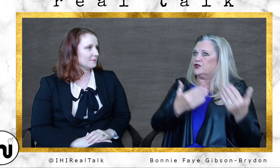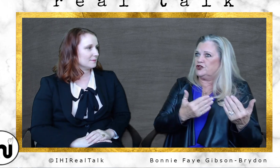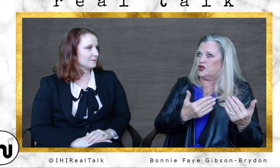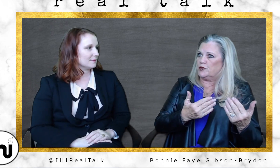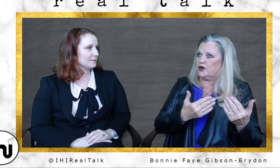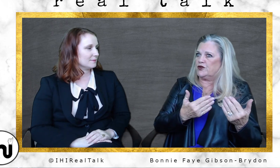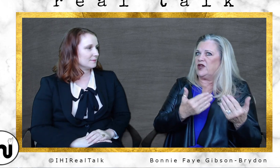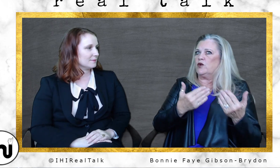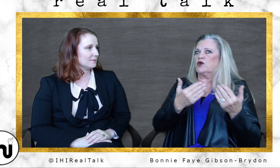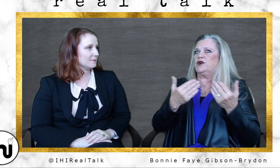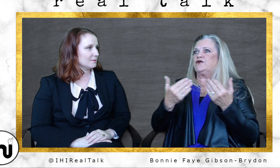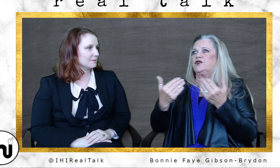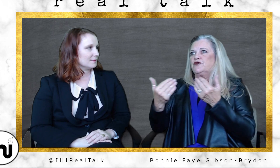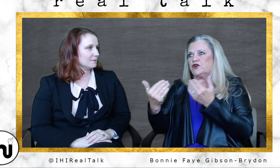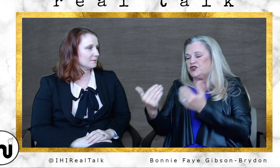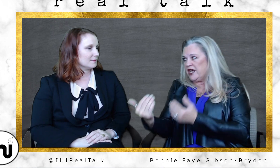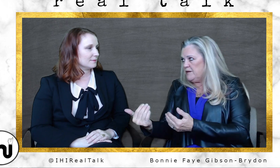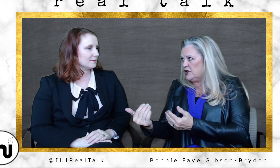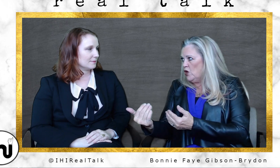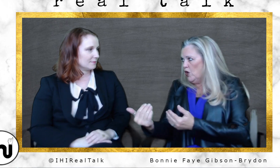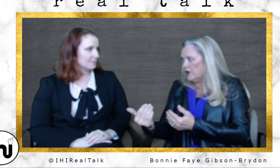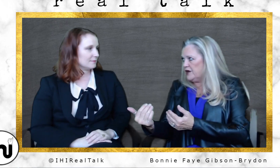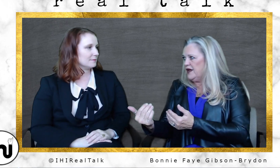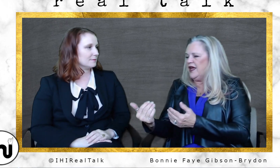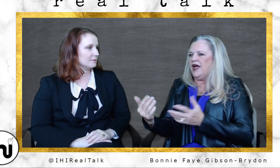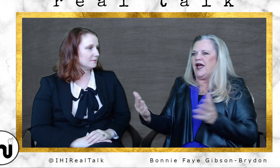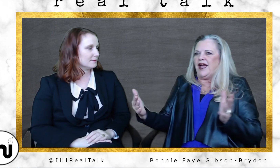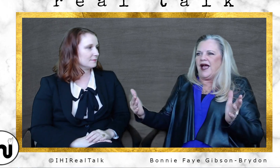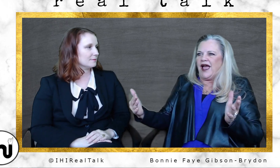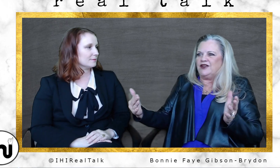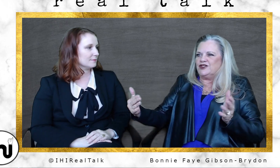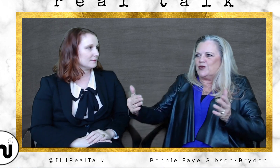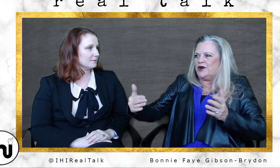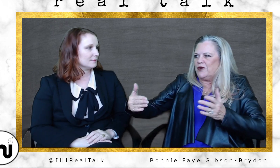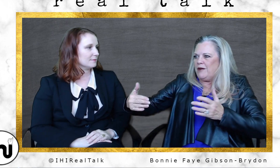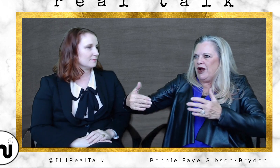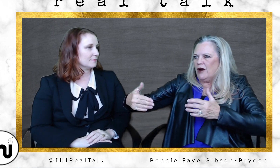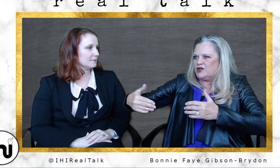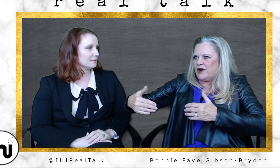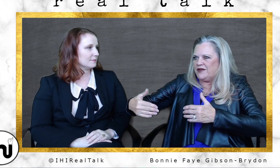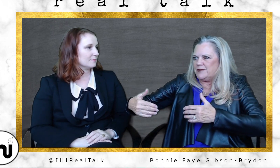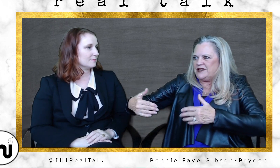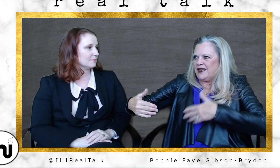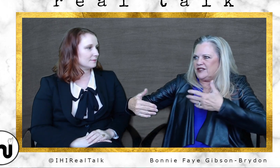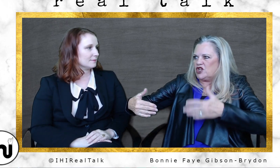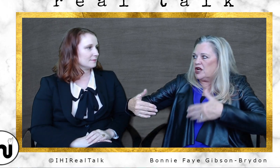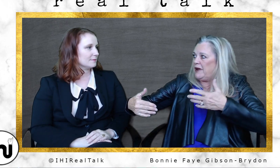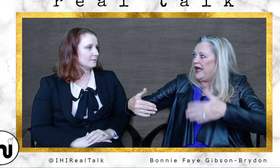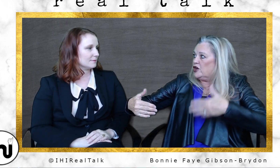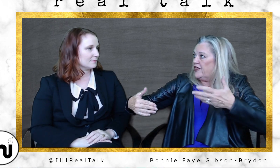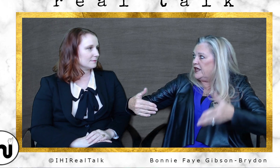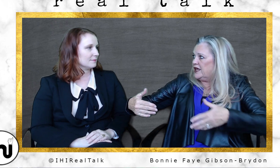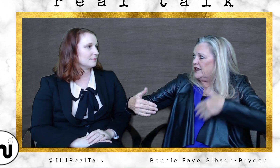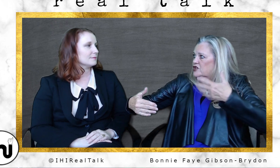interpreter they work with for the first time in court, I just want to wrap my arms around them and say, "Let's talk about how you're thinking. Let's talk